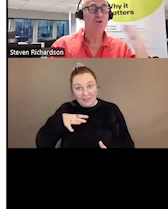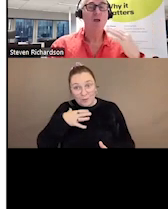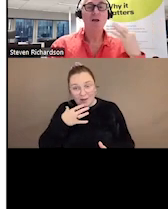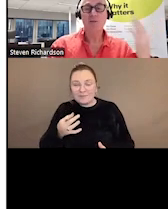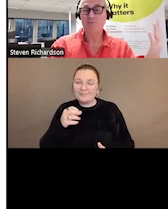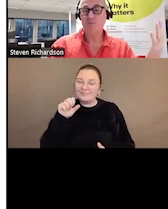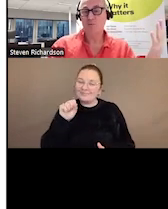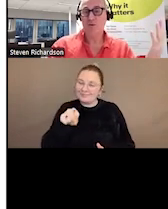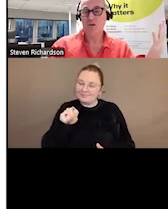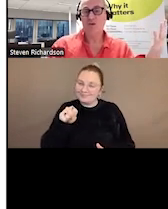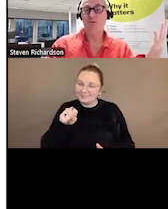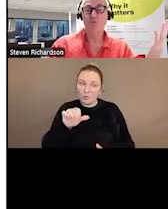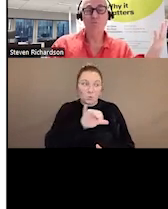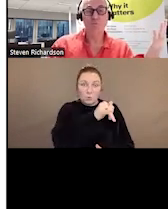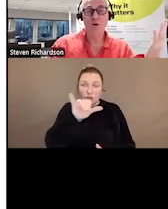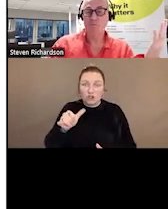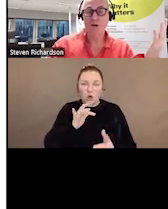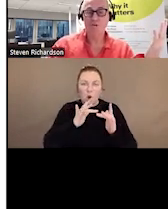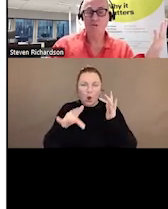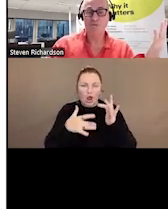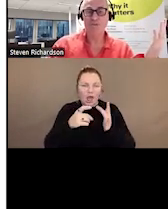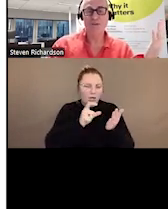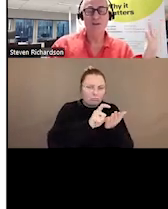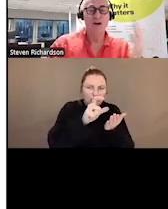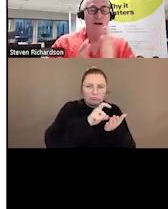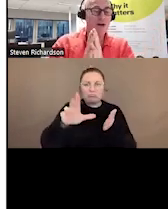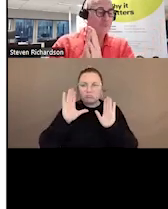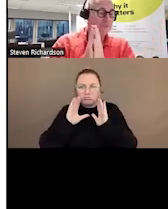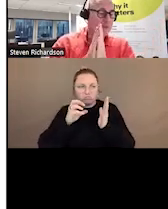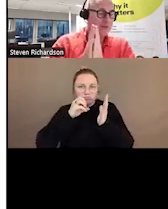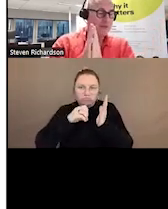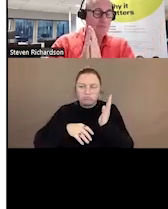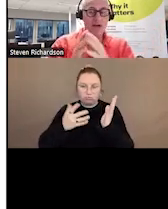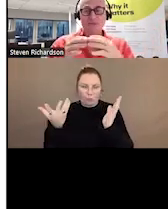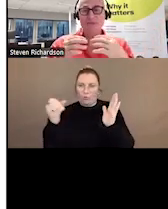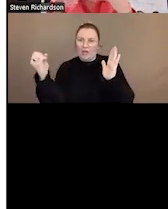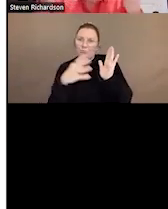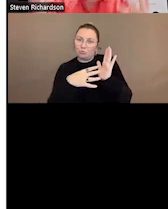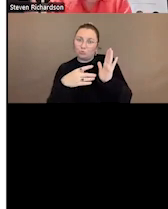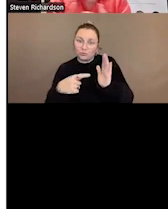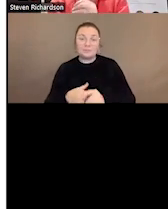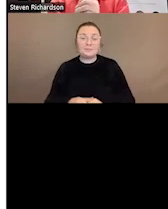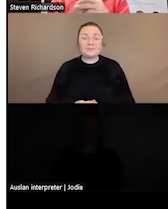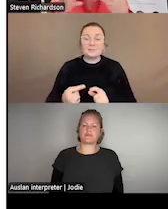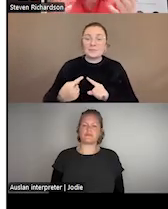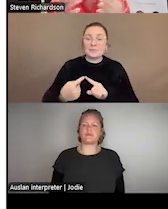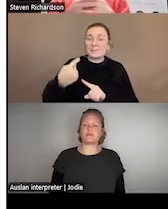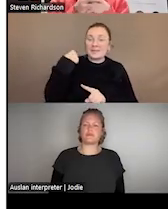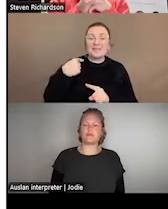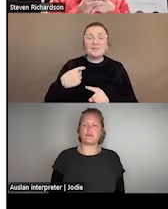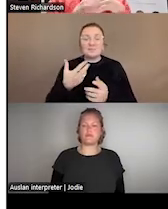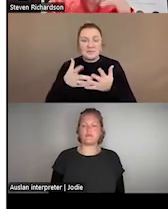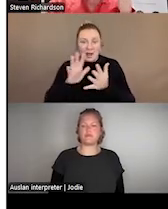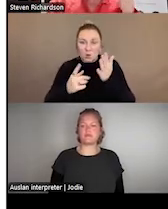online platform or channel will I use? In the past, telephone strategy on the day is